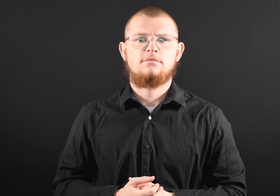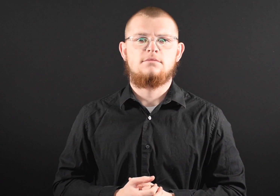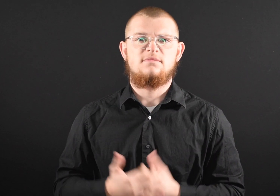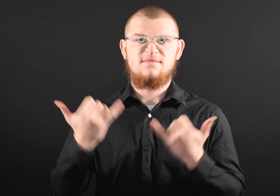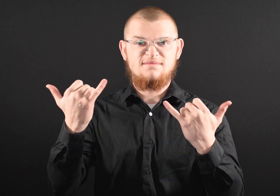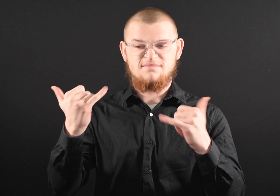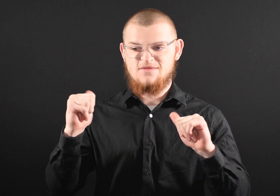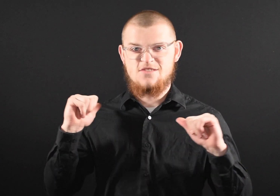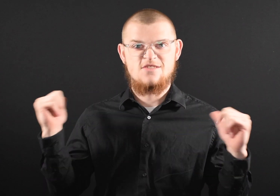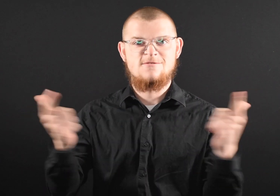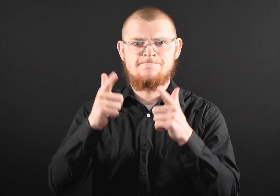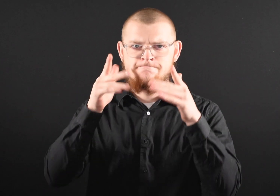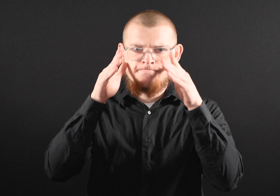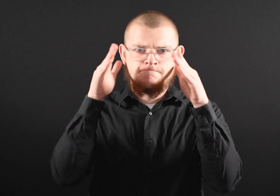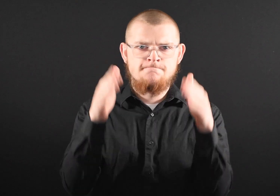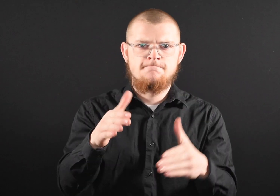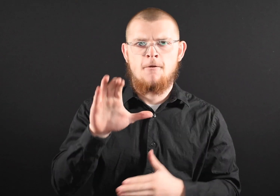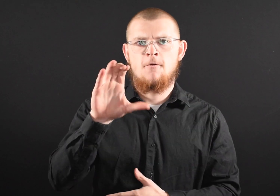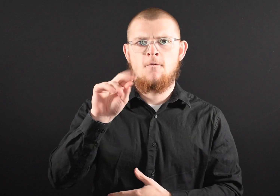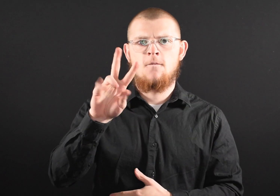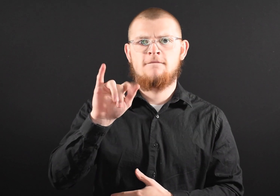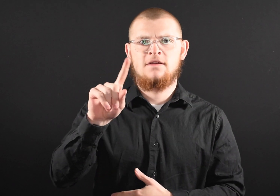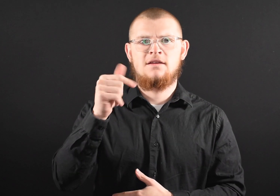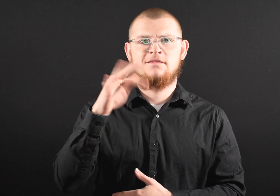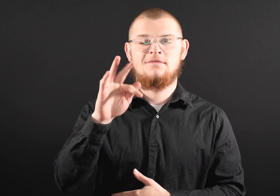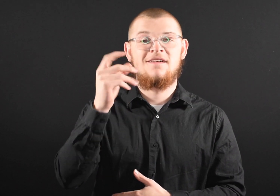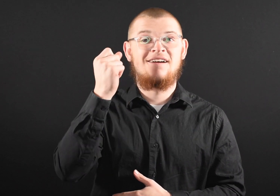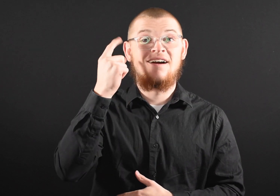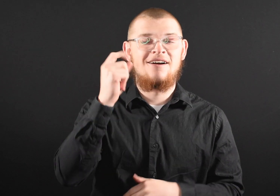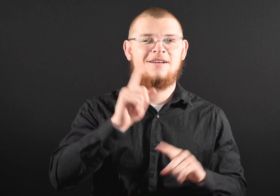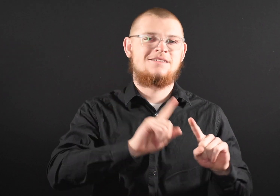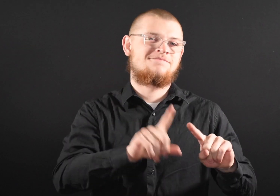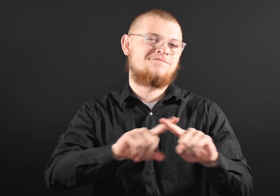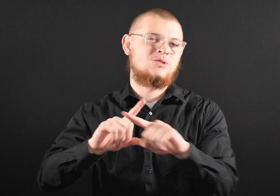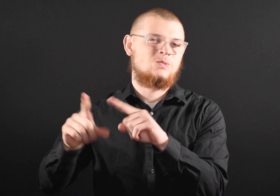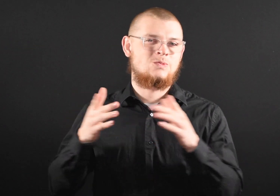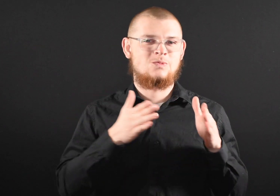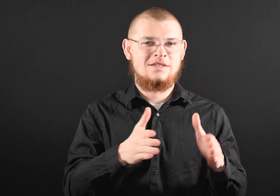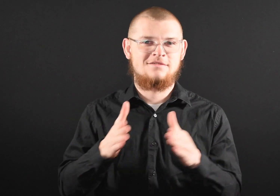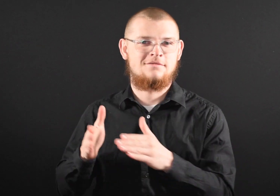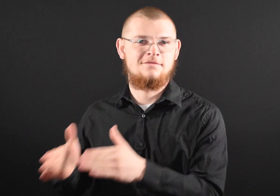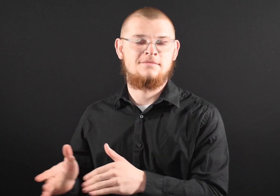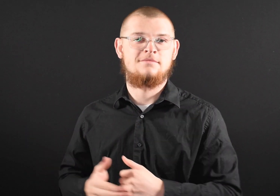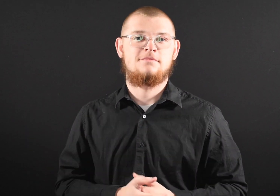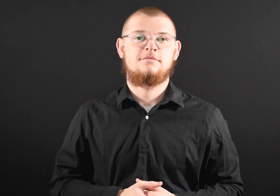Everyone is focused on COVID-19 but in different ways.